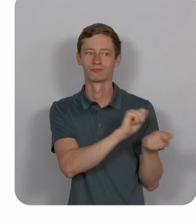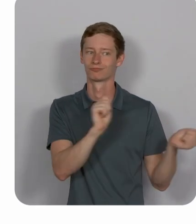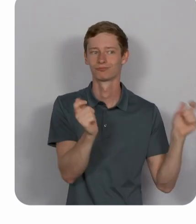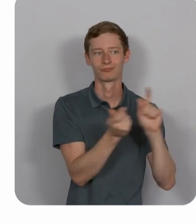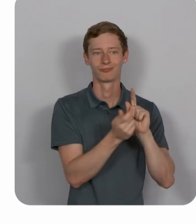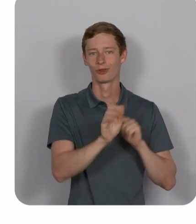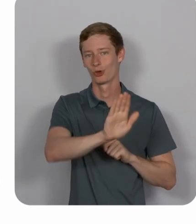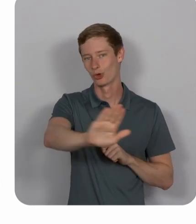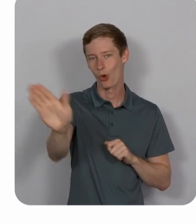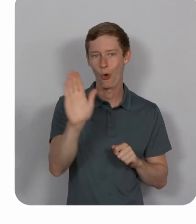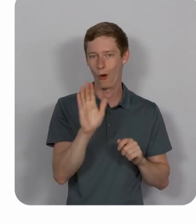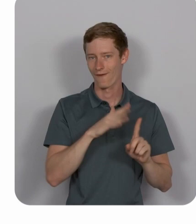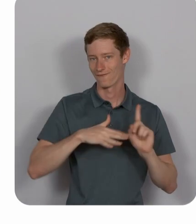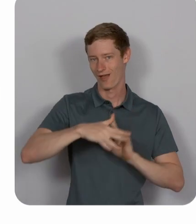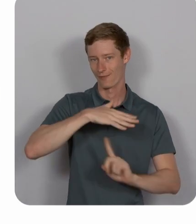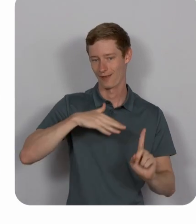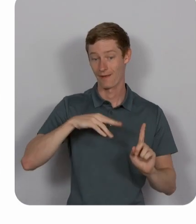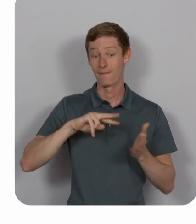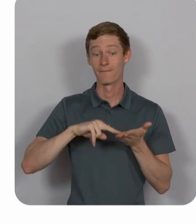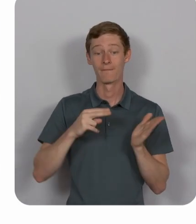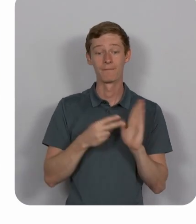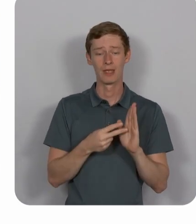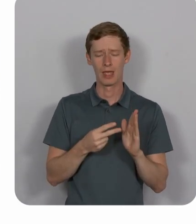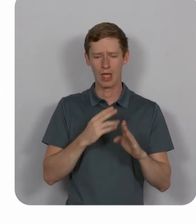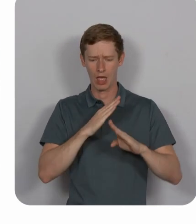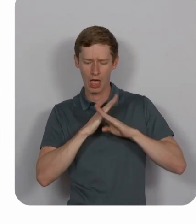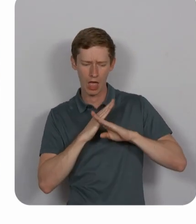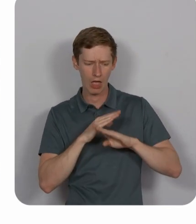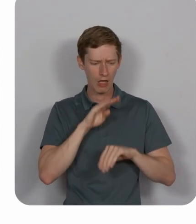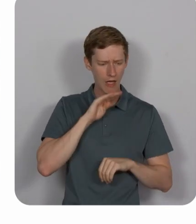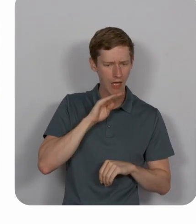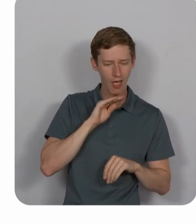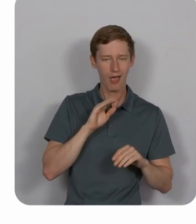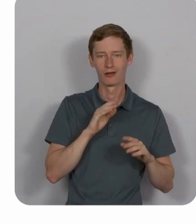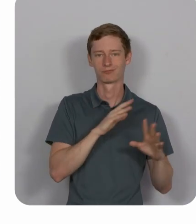These templates will reduce barriers to creation and jumpstart your creativity.